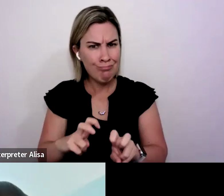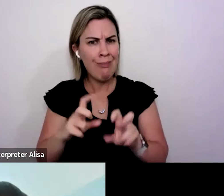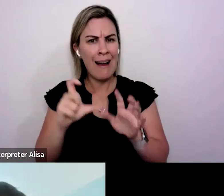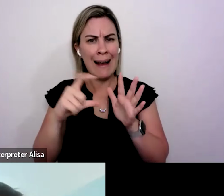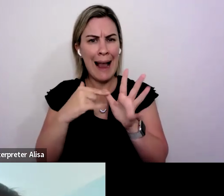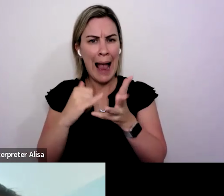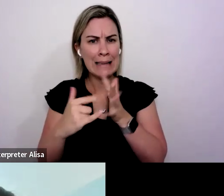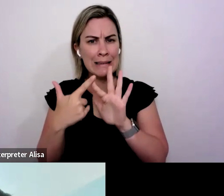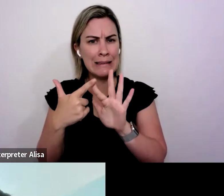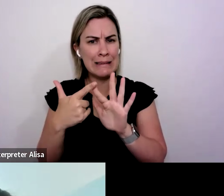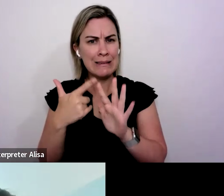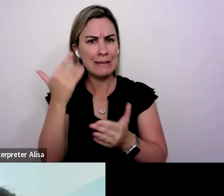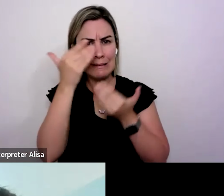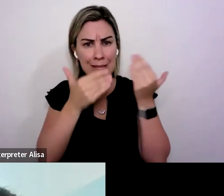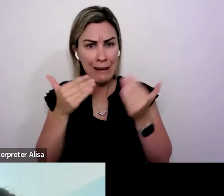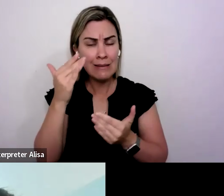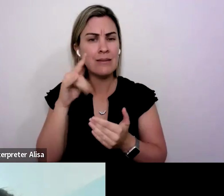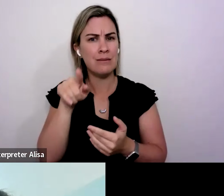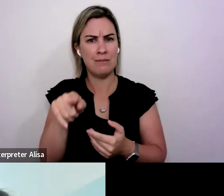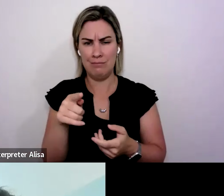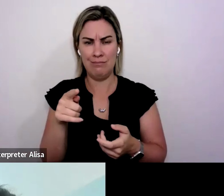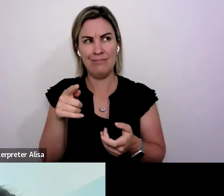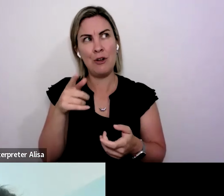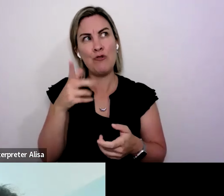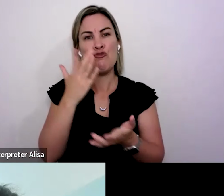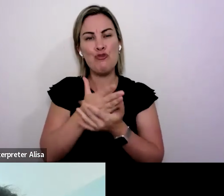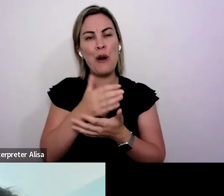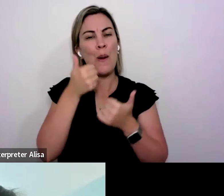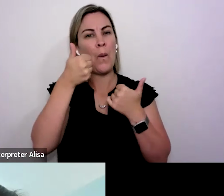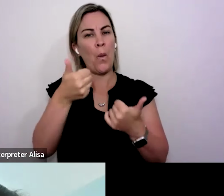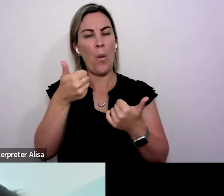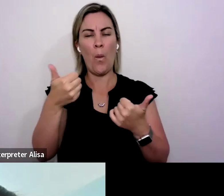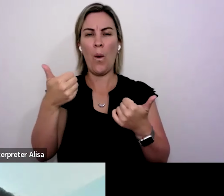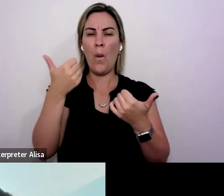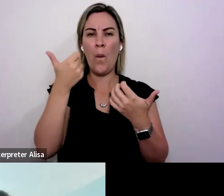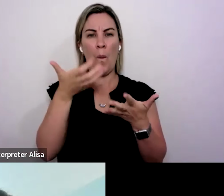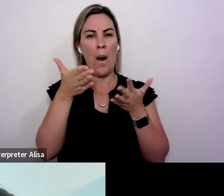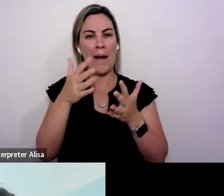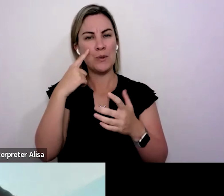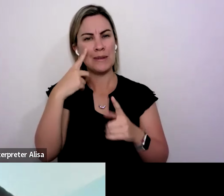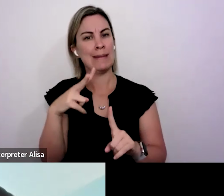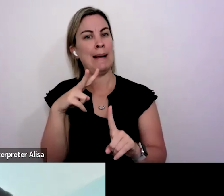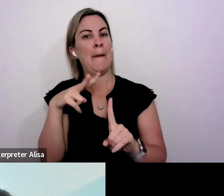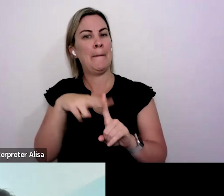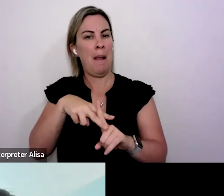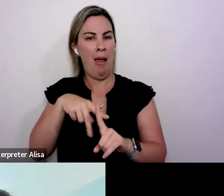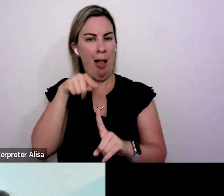they really bring to life those 10 principles and how you practically apply them. Have a look at the checklist as well on